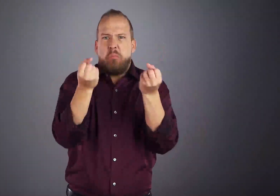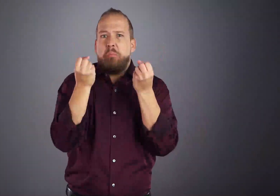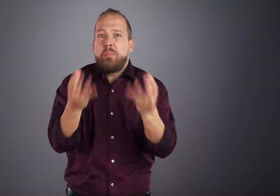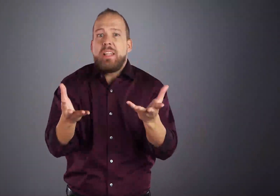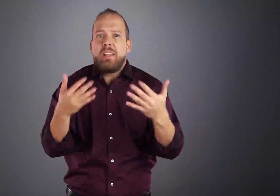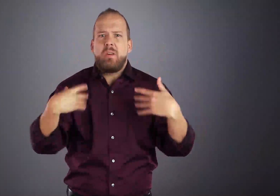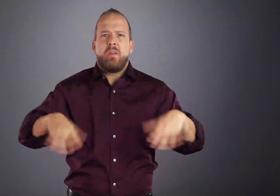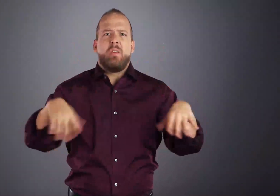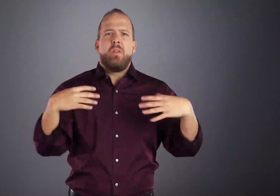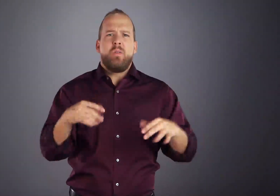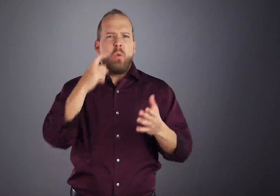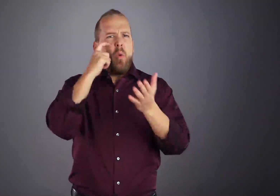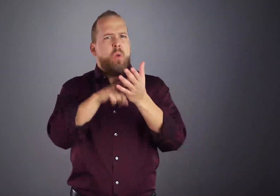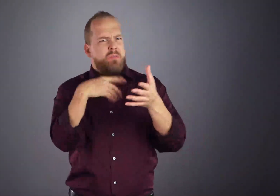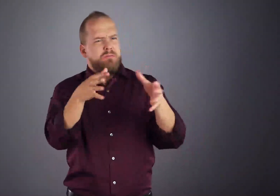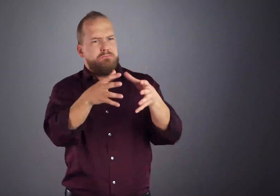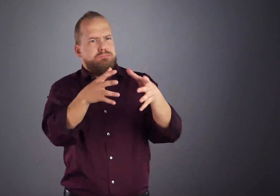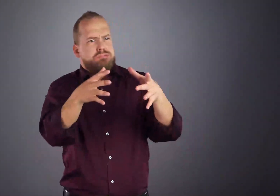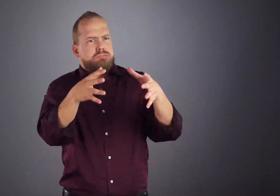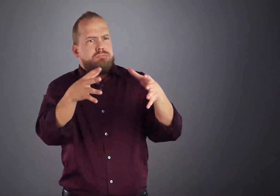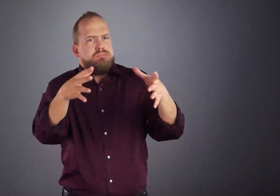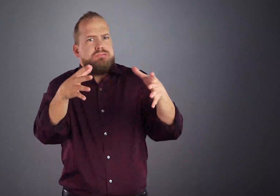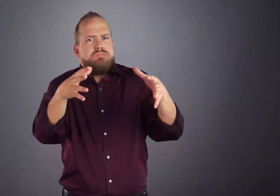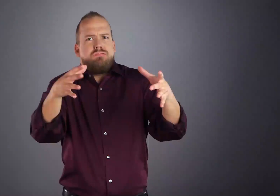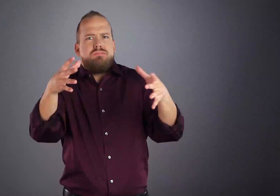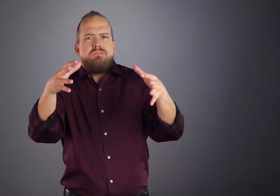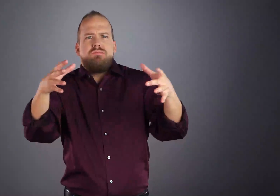We are growing in numbers and power.*